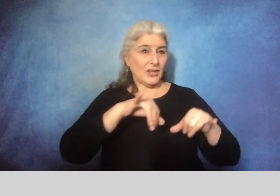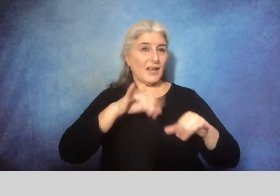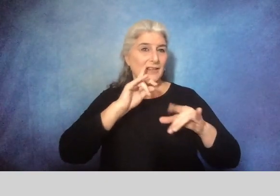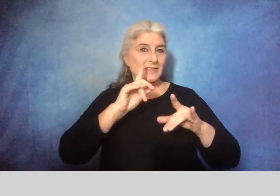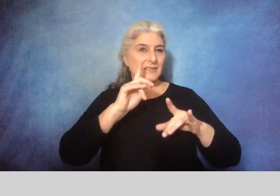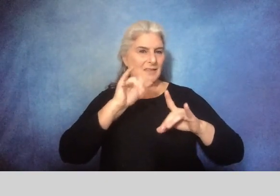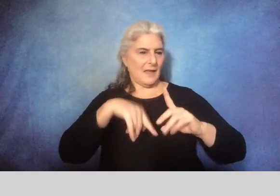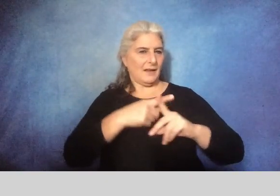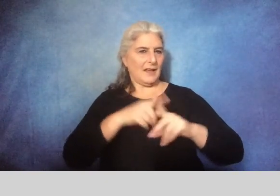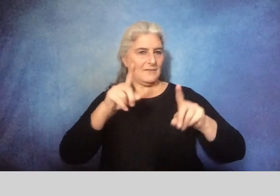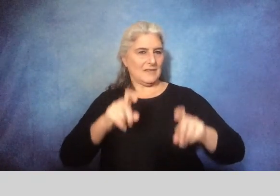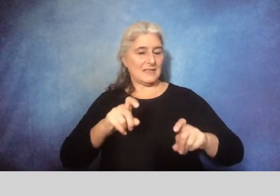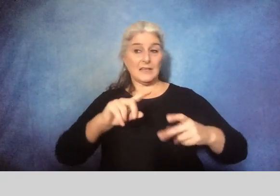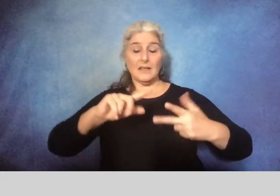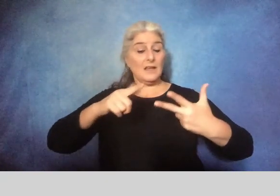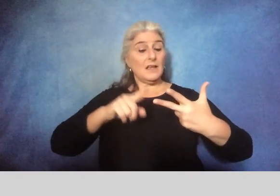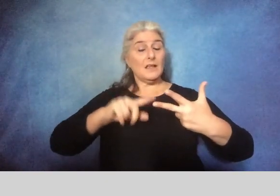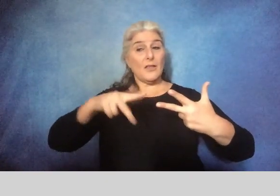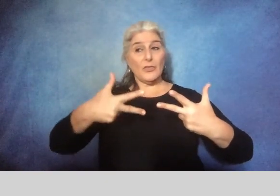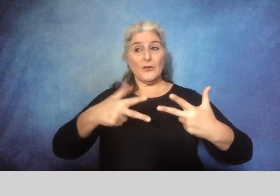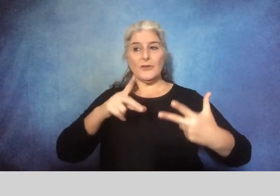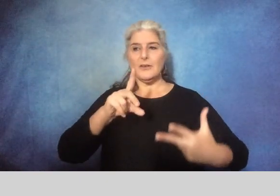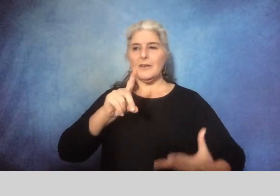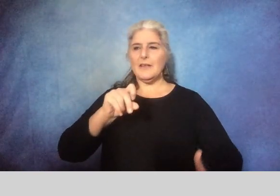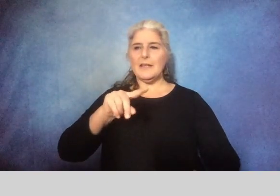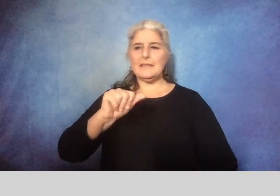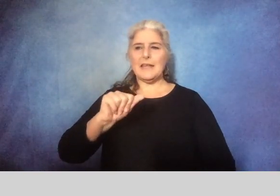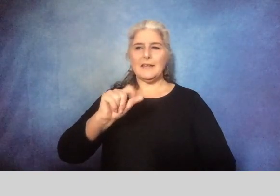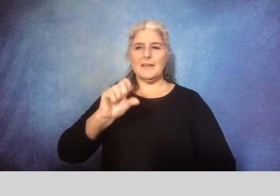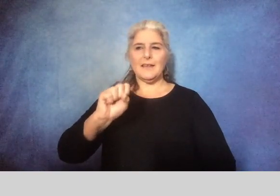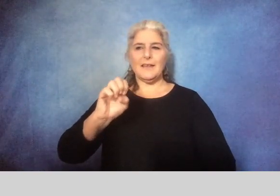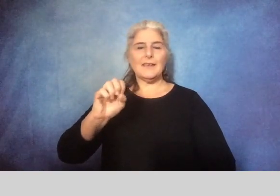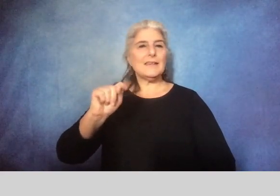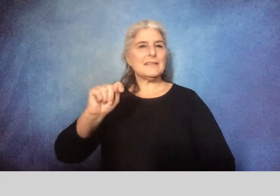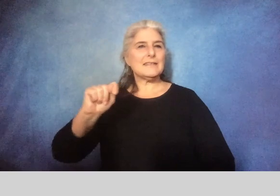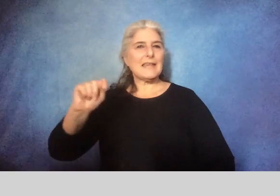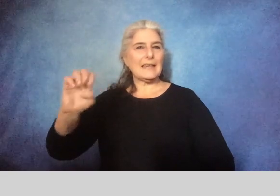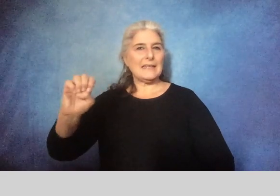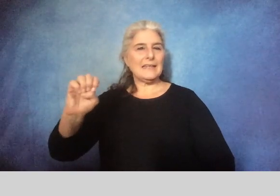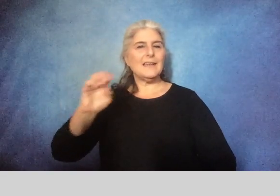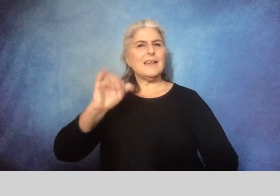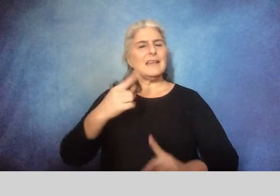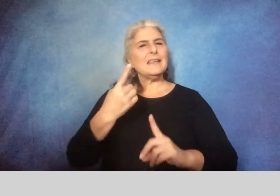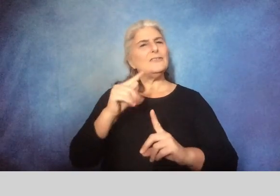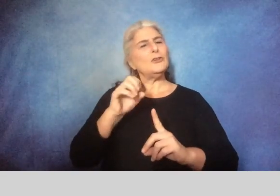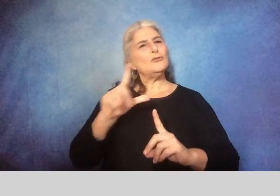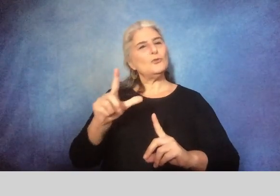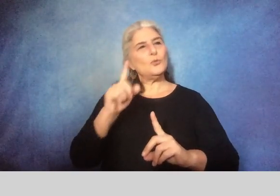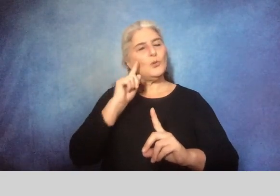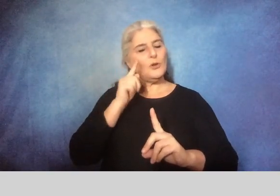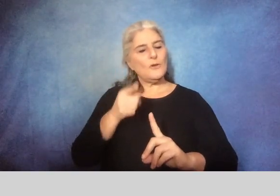And the final project is Datasette. Datasette is a tool for exploring